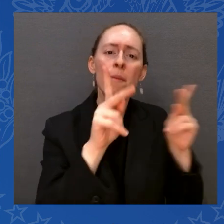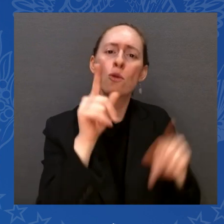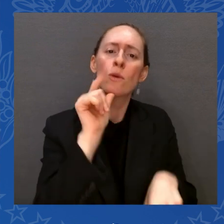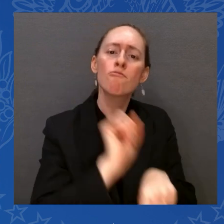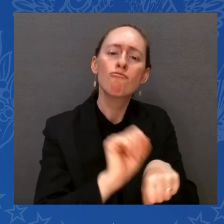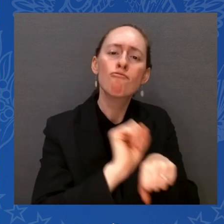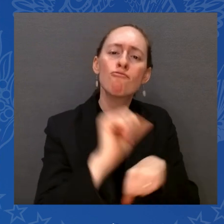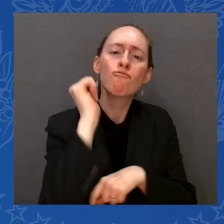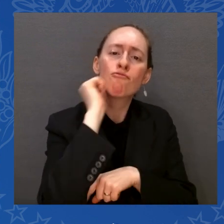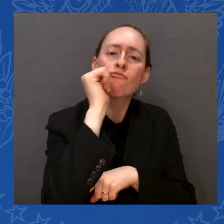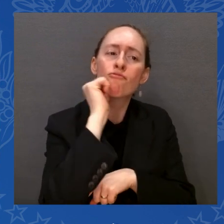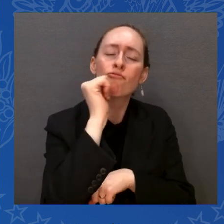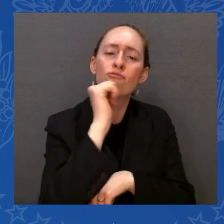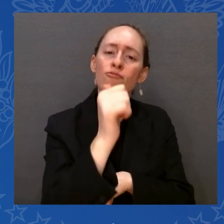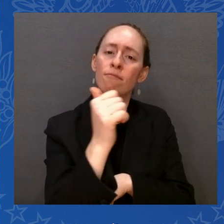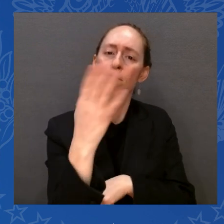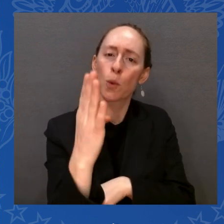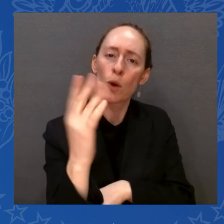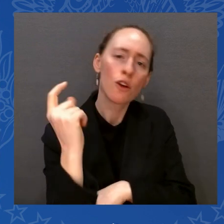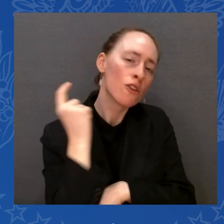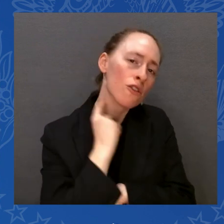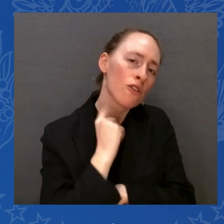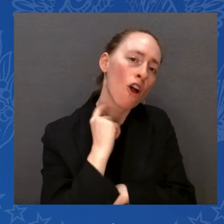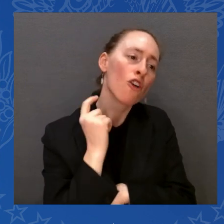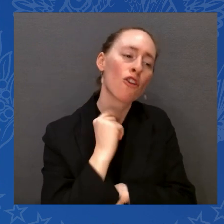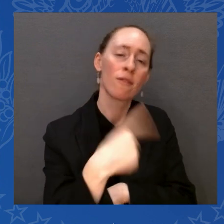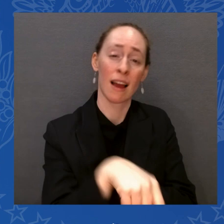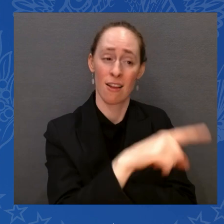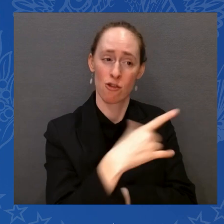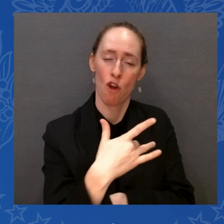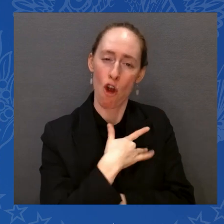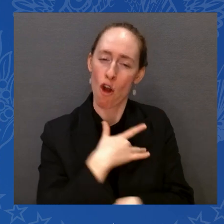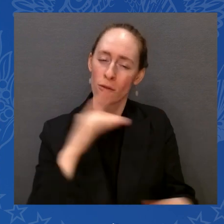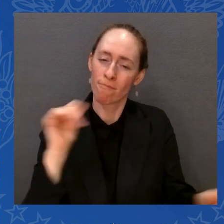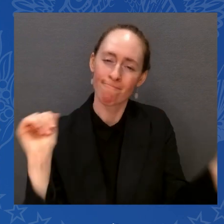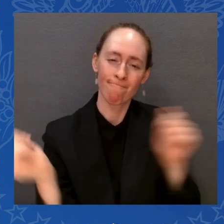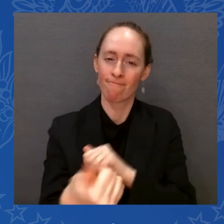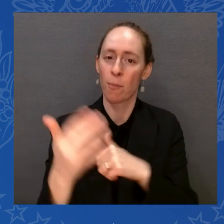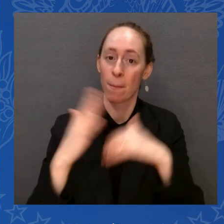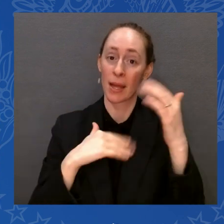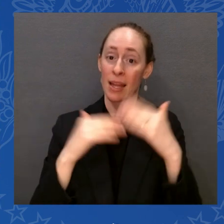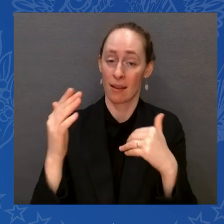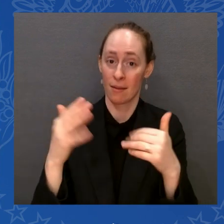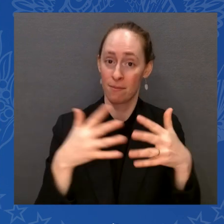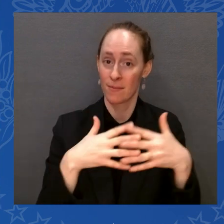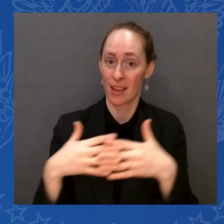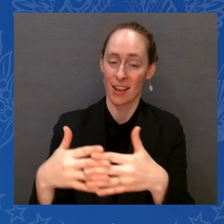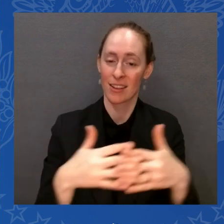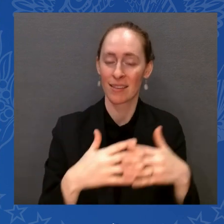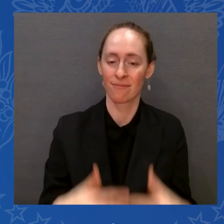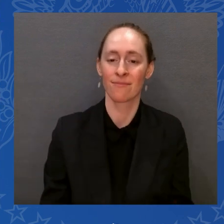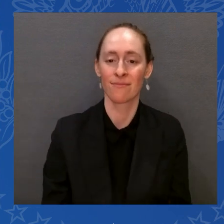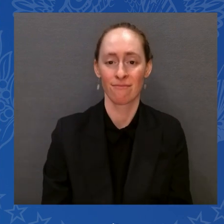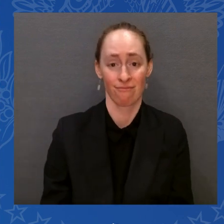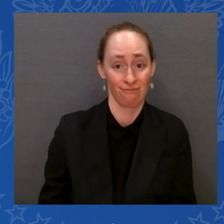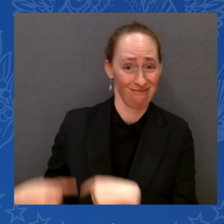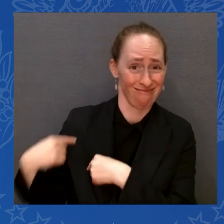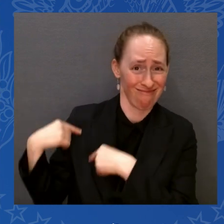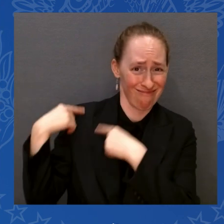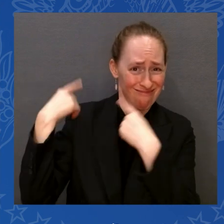we've built more in the last two years, since I've taken office, than you can imagine. We've created 12 million new jobs.